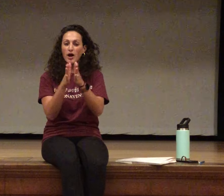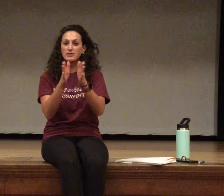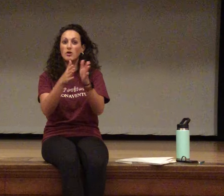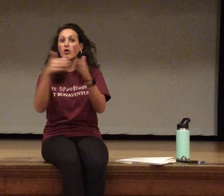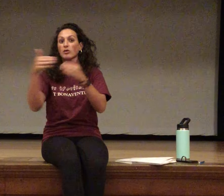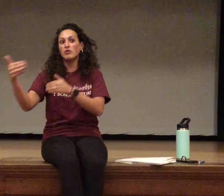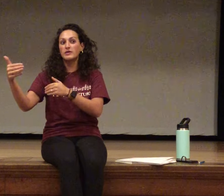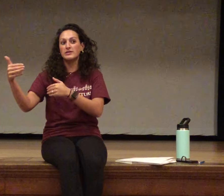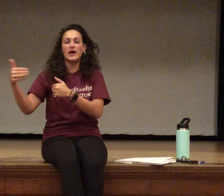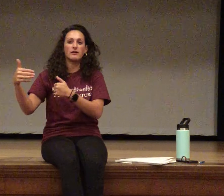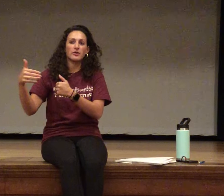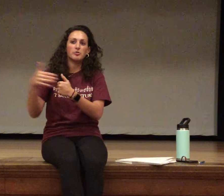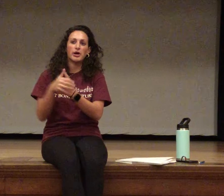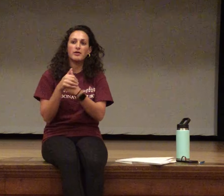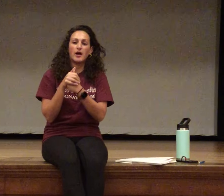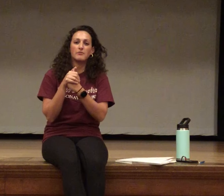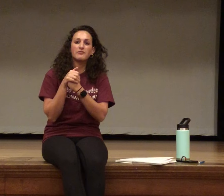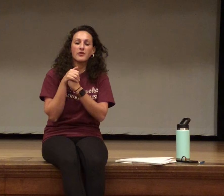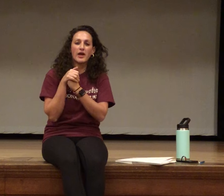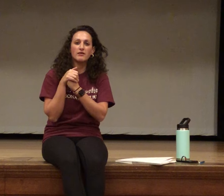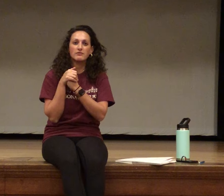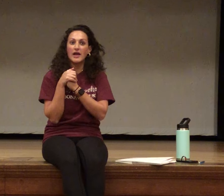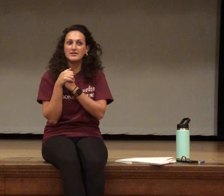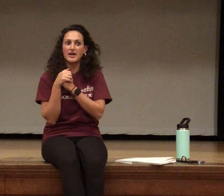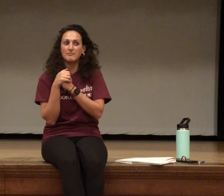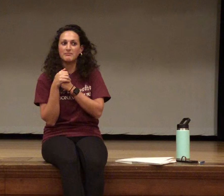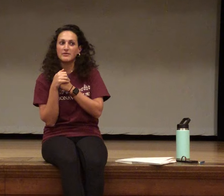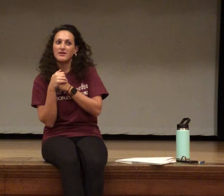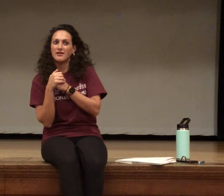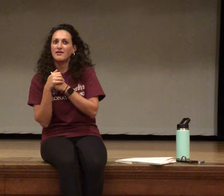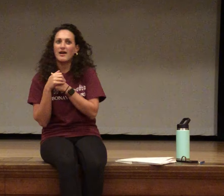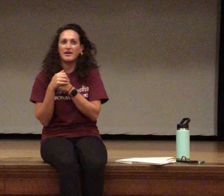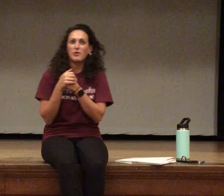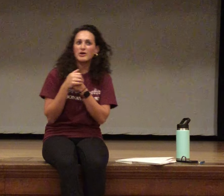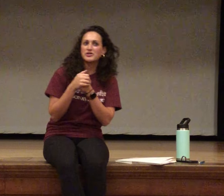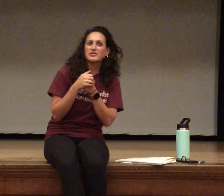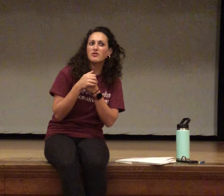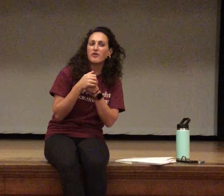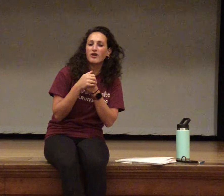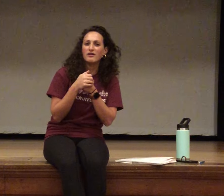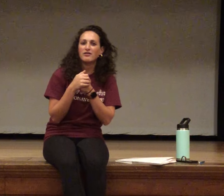pause or move to the side a little bit for that last name any questions so far